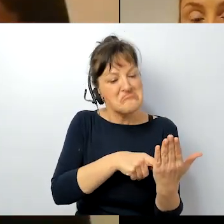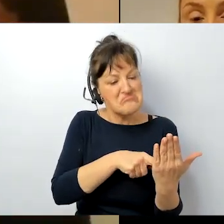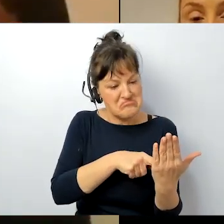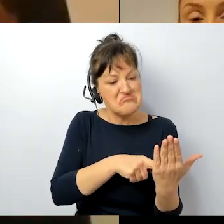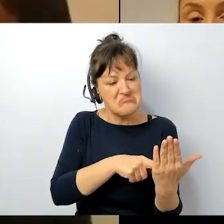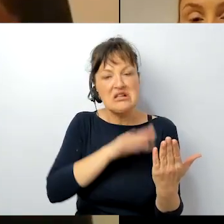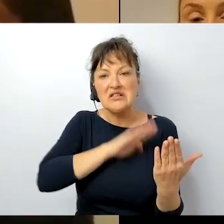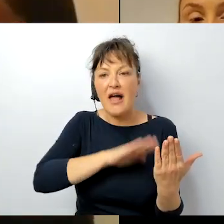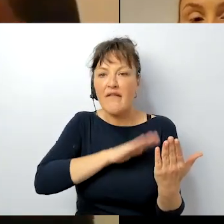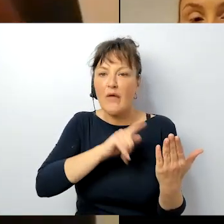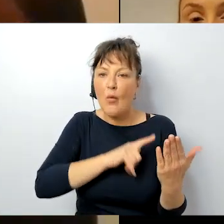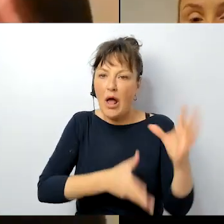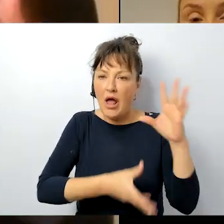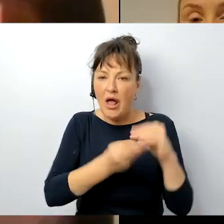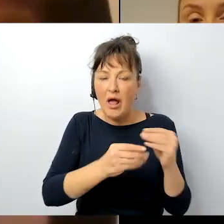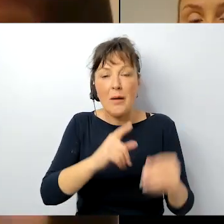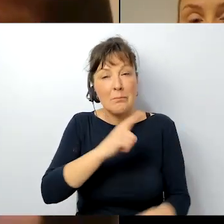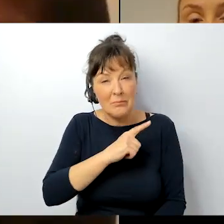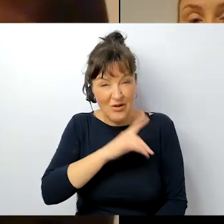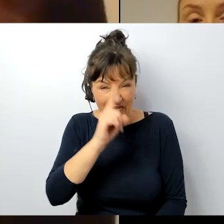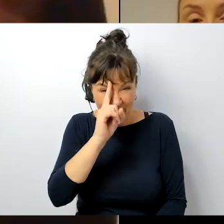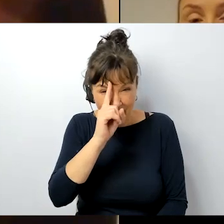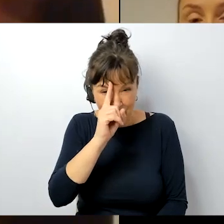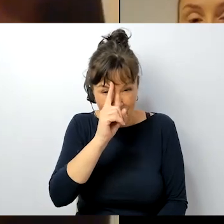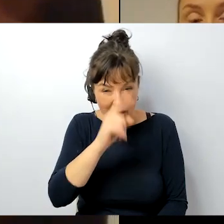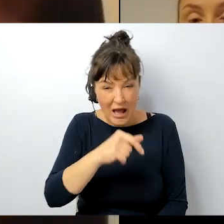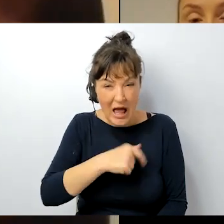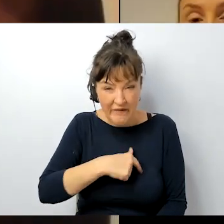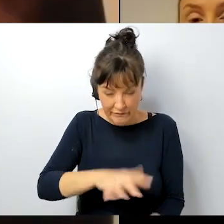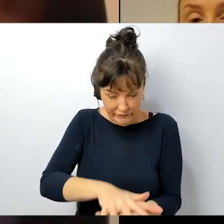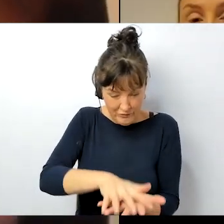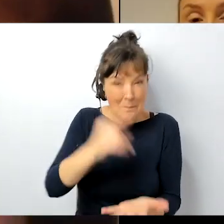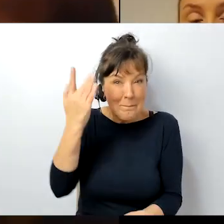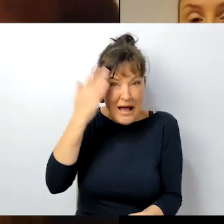I think just thinking about all these sorts of things make sure it's easy to read,